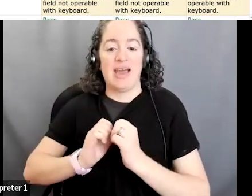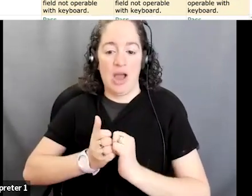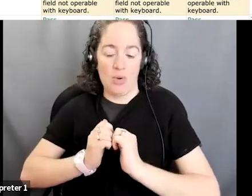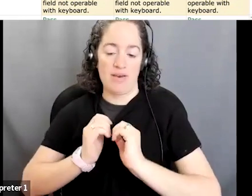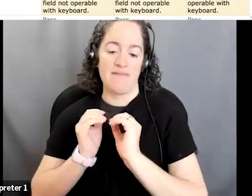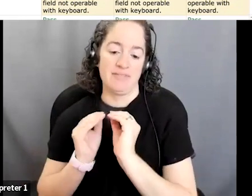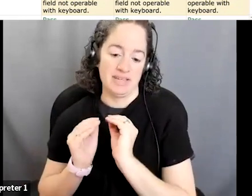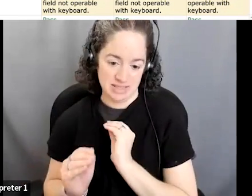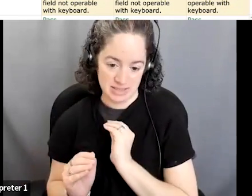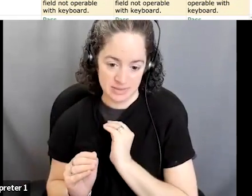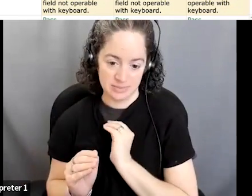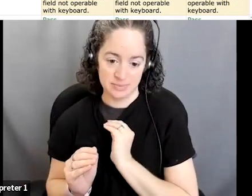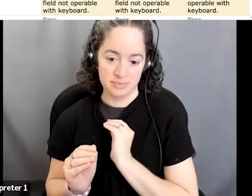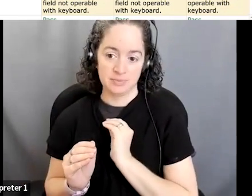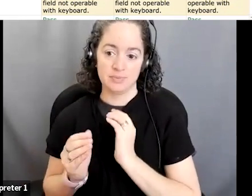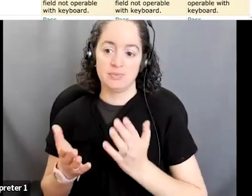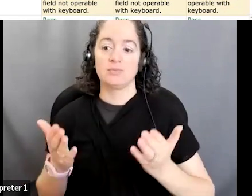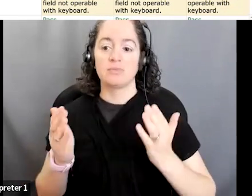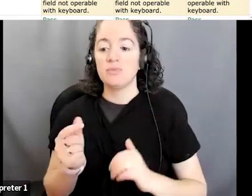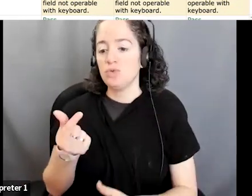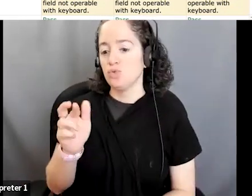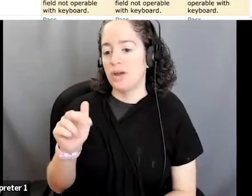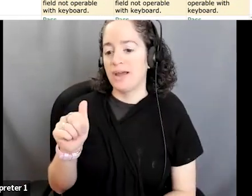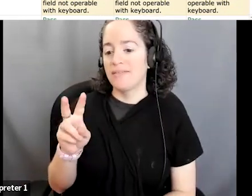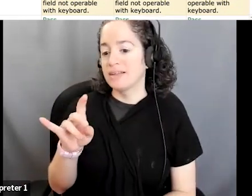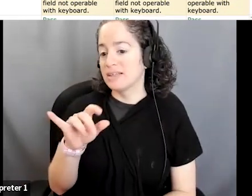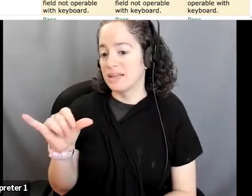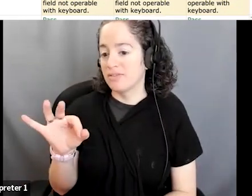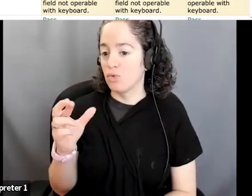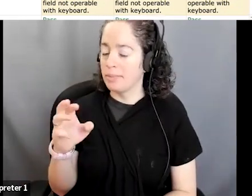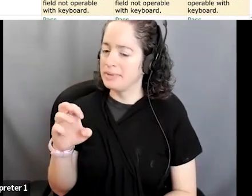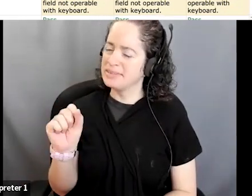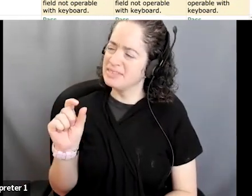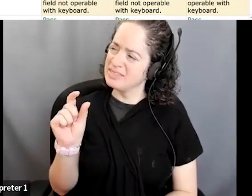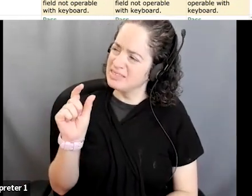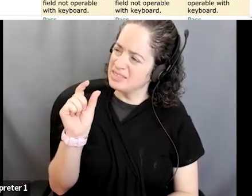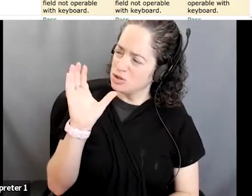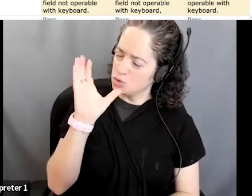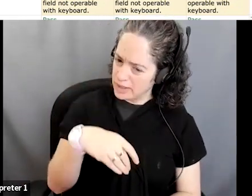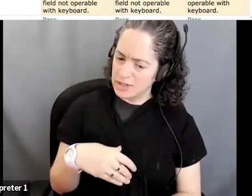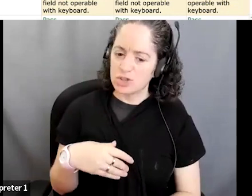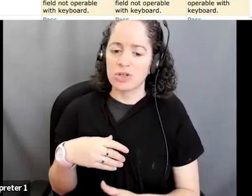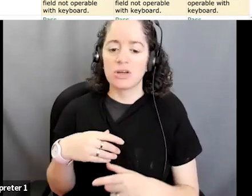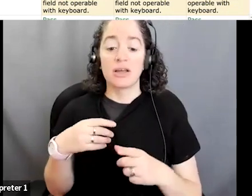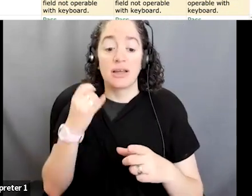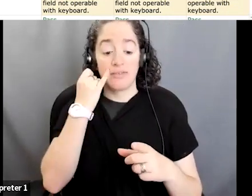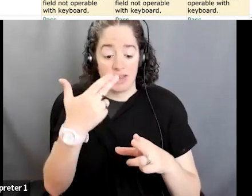Gravity Forms had a particularly strange one. On the name field, if it wasn't filled out, they asked,